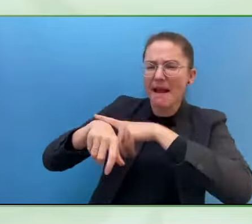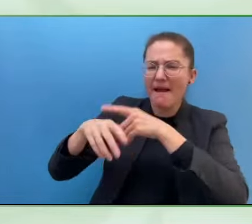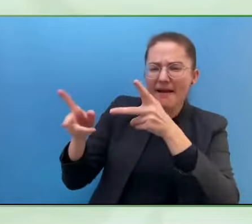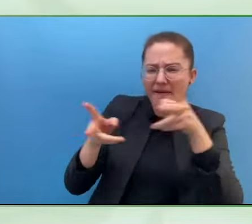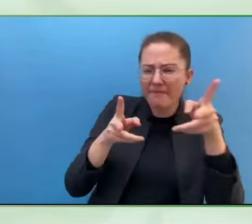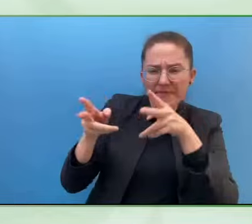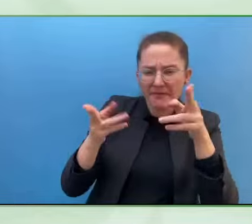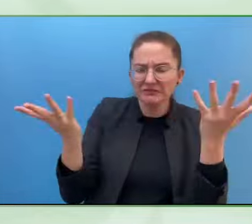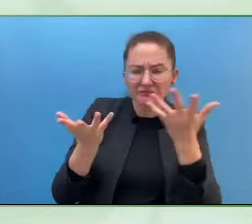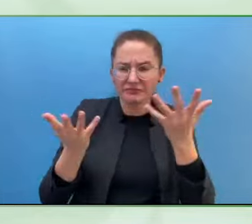the law.